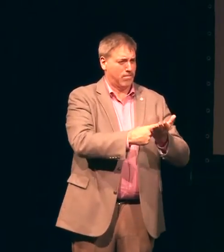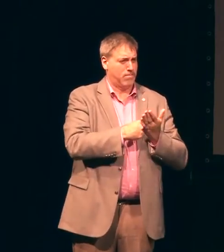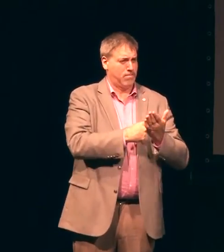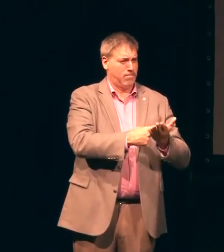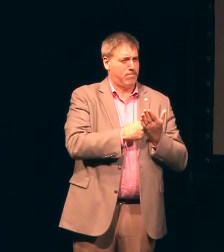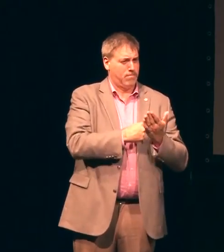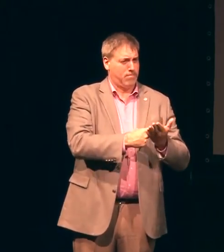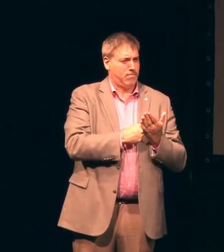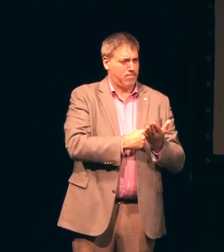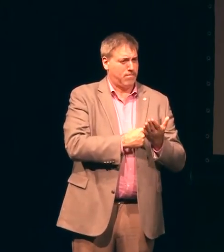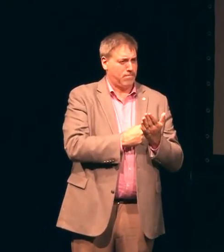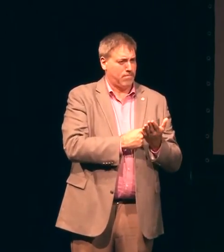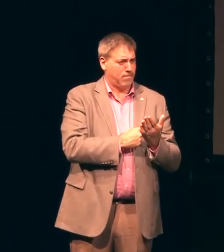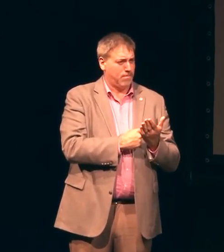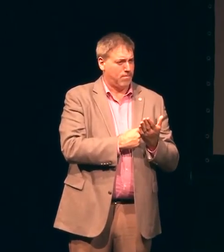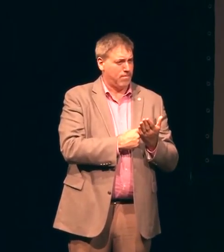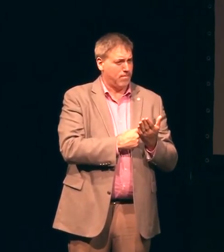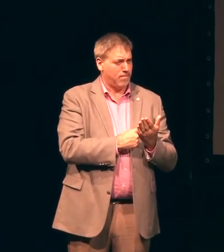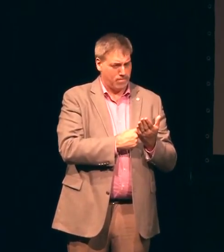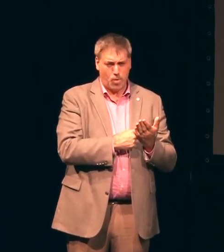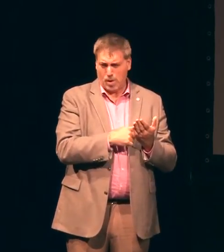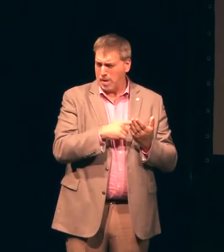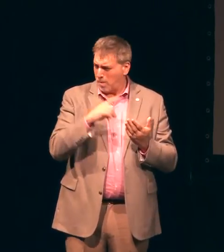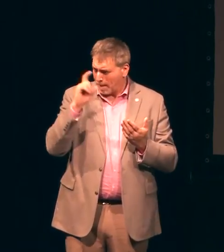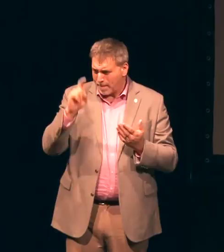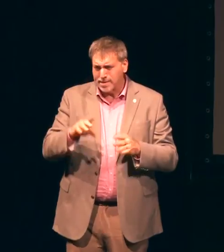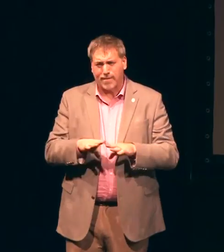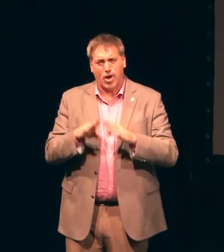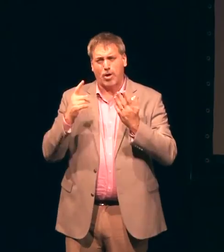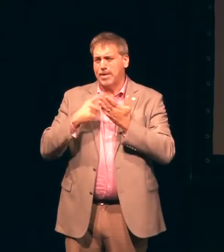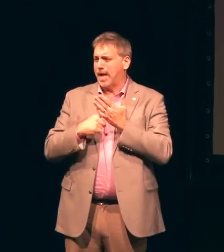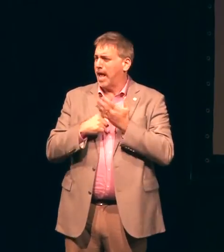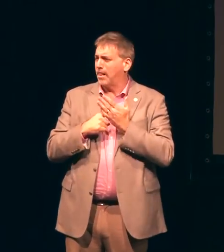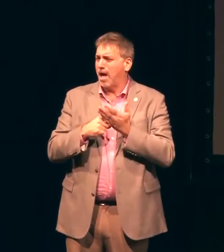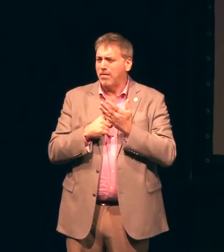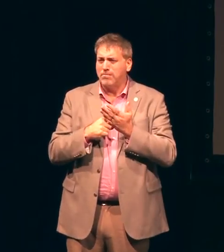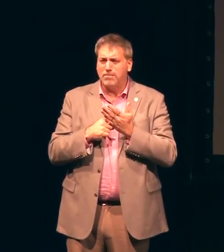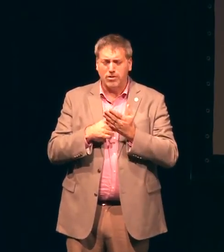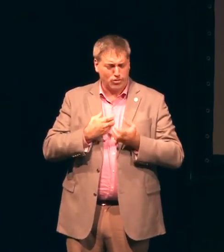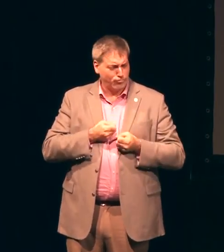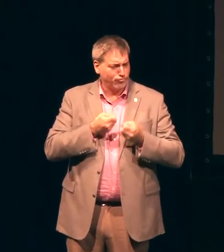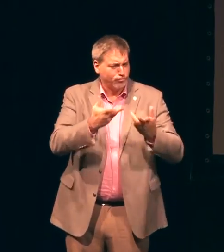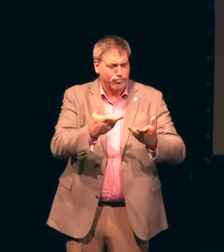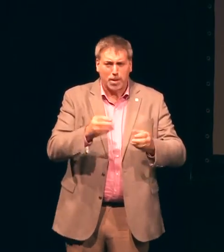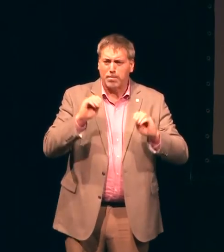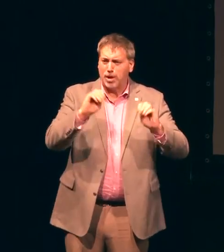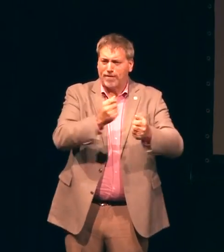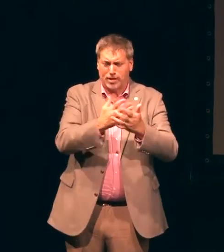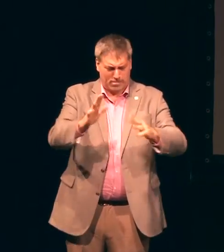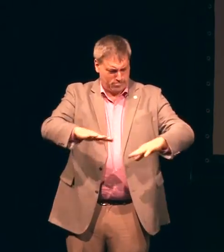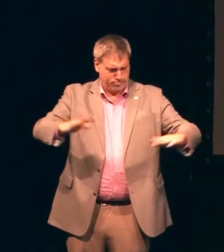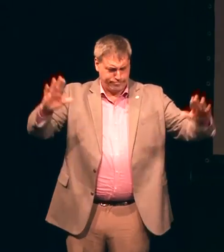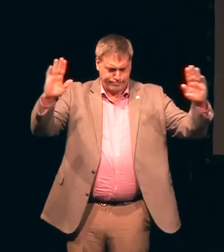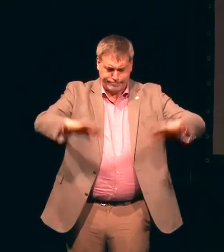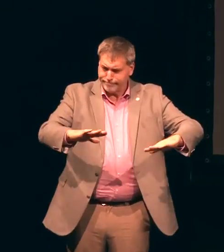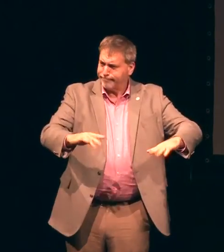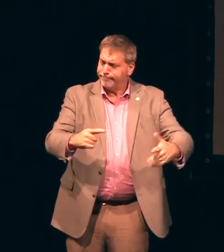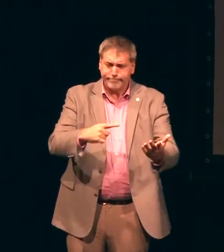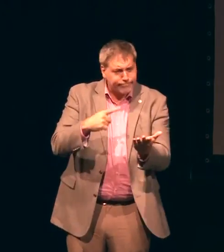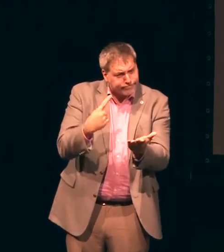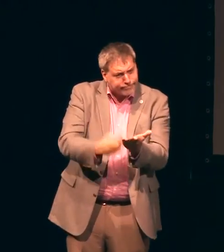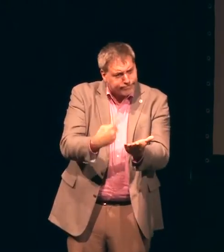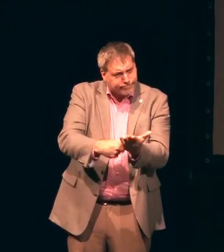must have open dialogue. We must have open dialogue. Put everything right out there on